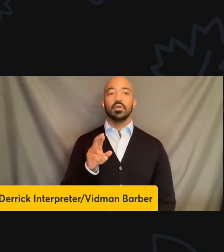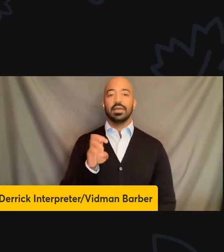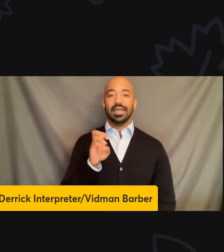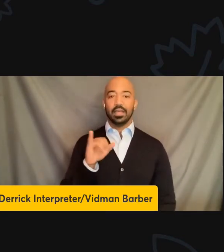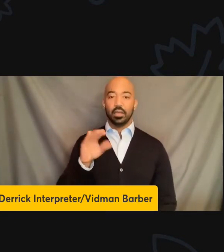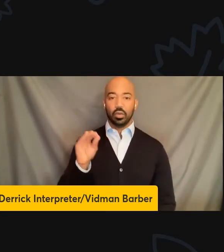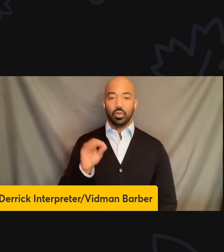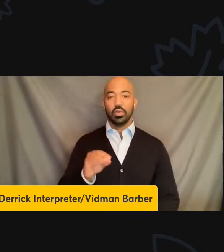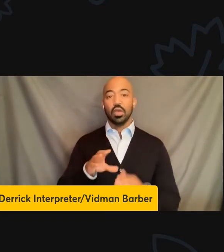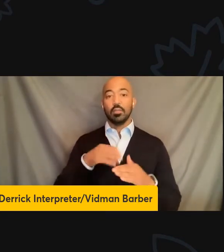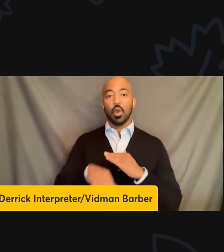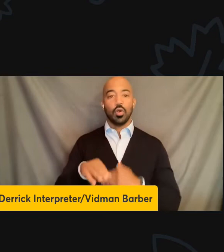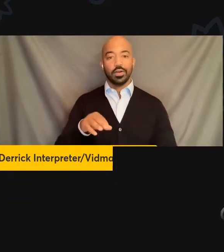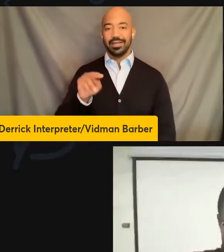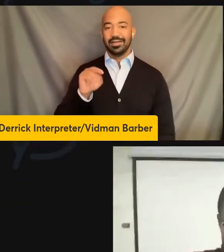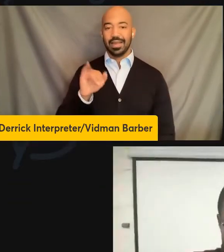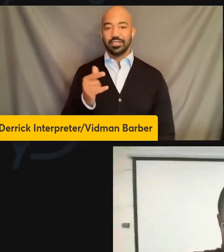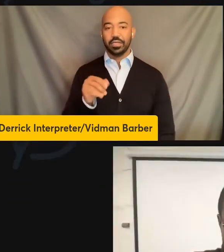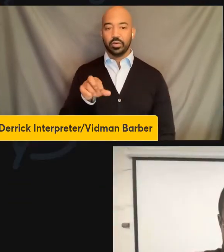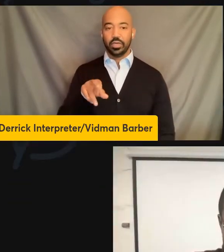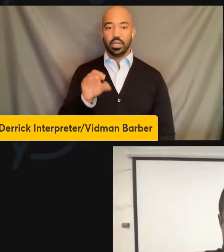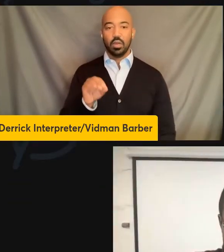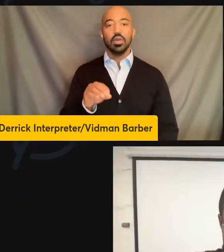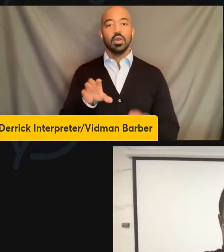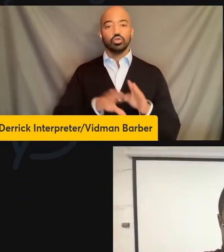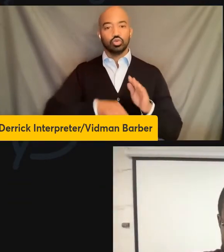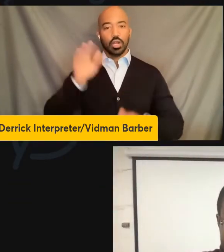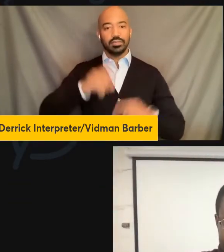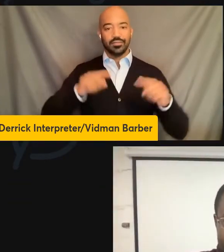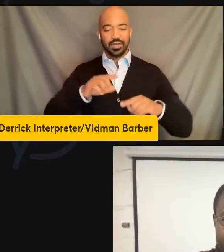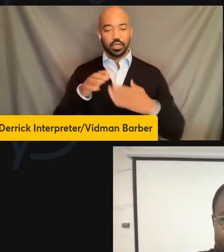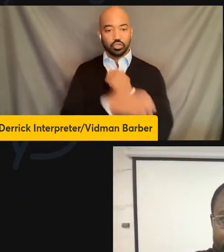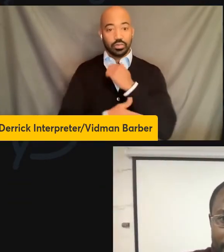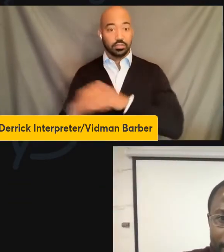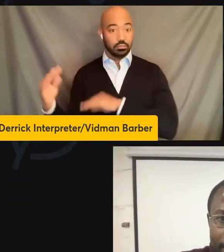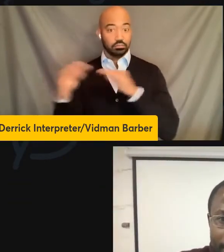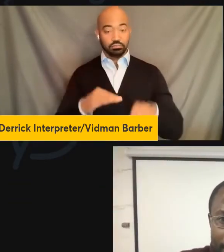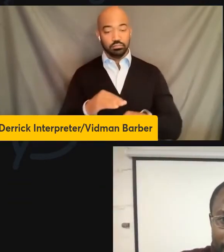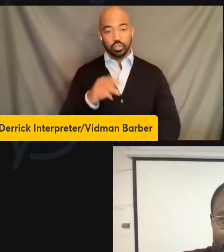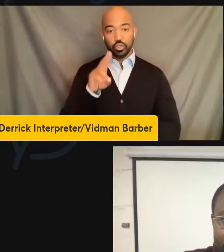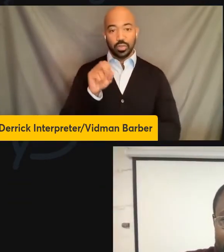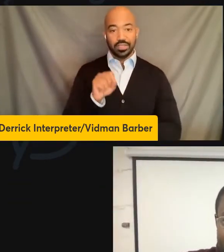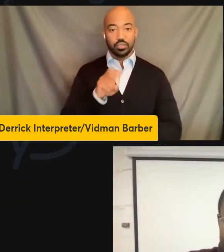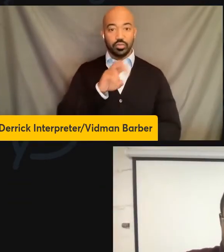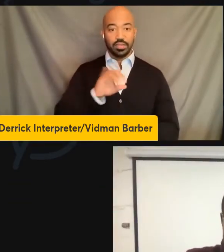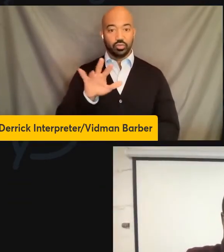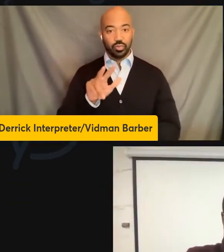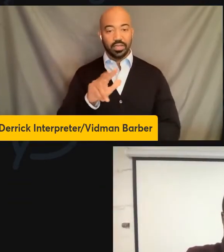born in Nigeria and grew up in several different countries. He immigrated to the US in 2003 to pursue undergraduate studies at